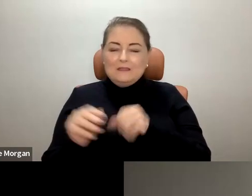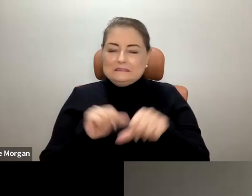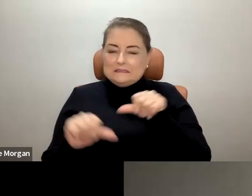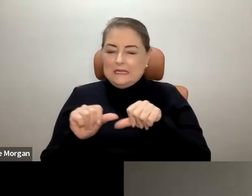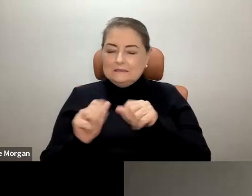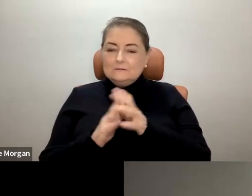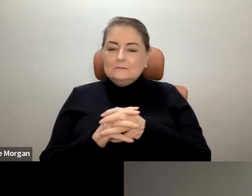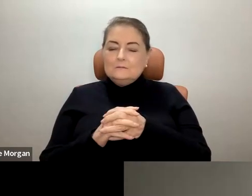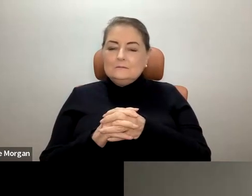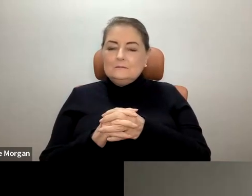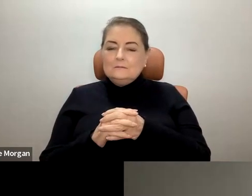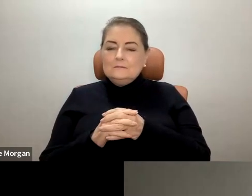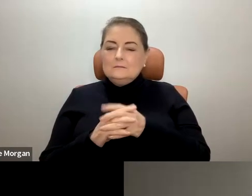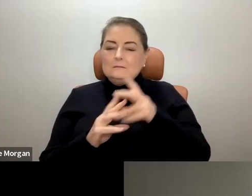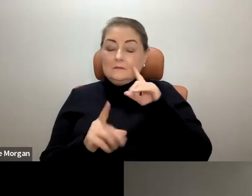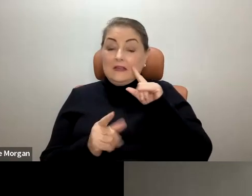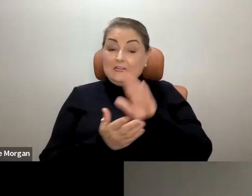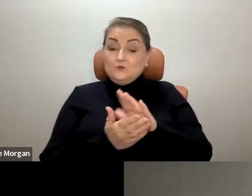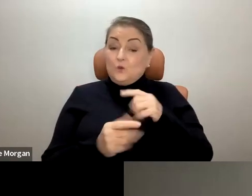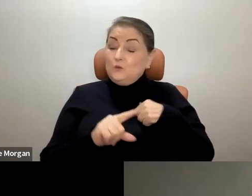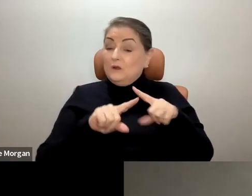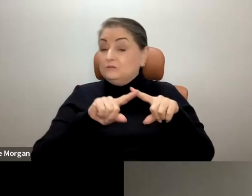[Rebecca Mushtare] Yeah, I think the tool that we have relied on on our campus is